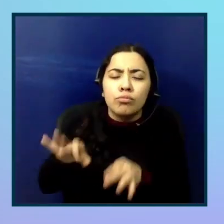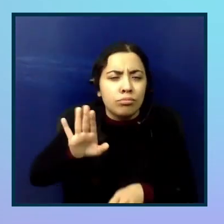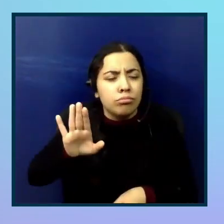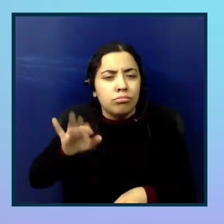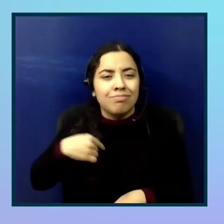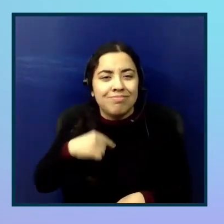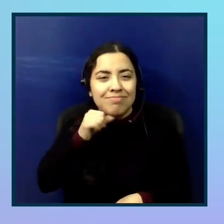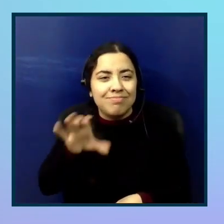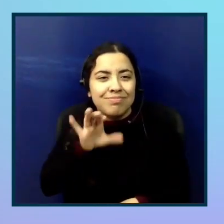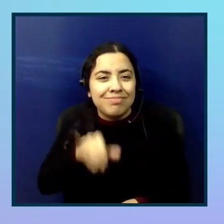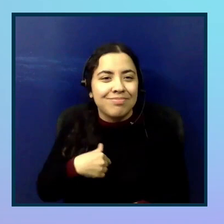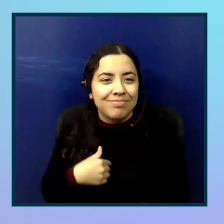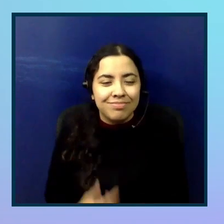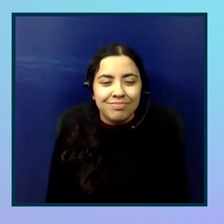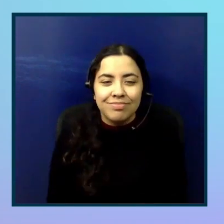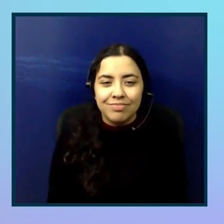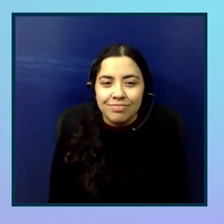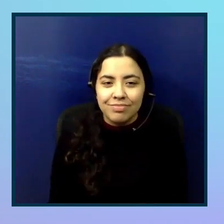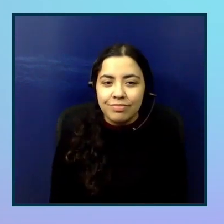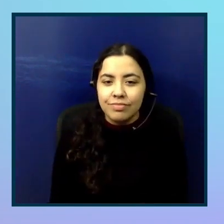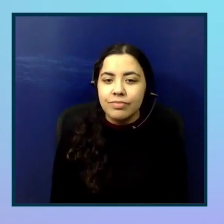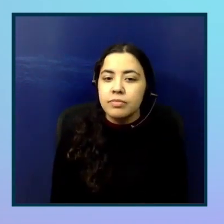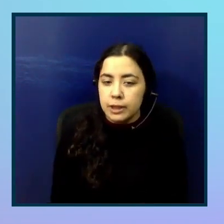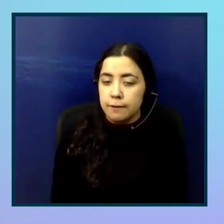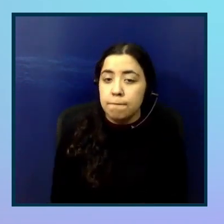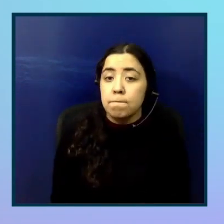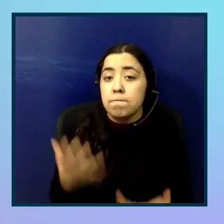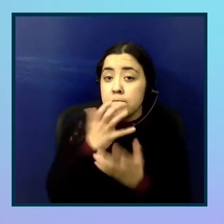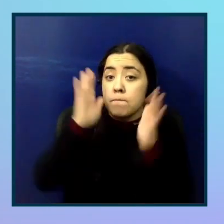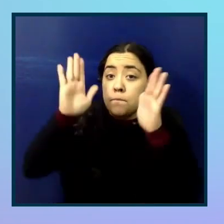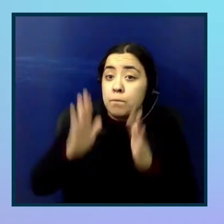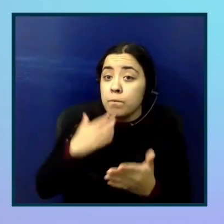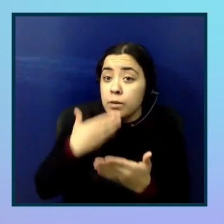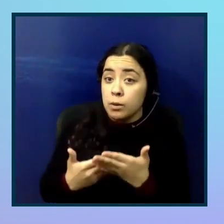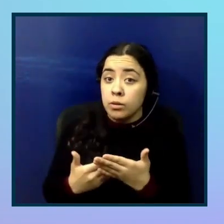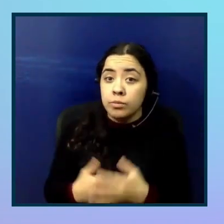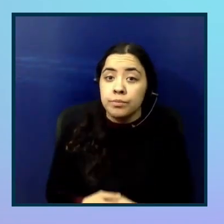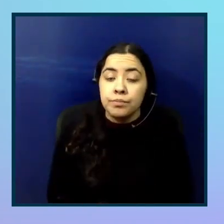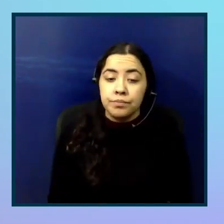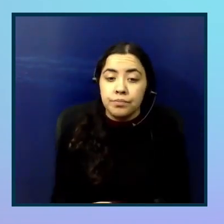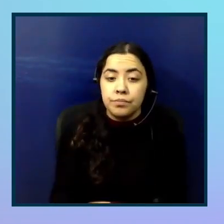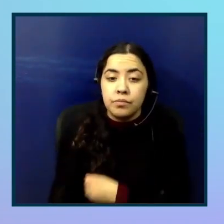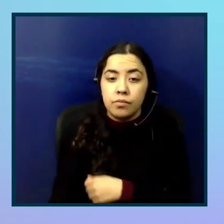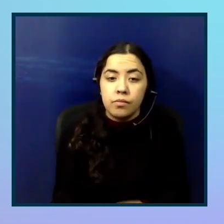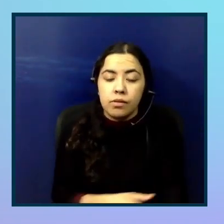That's awesome. Thank you. All right, so folks are also curious